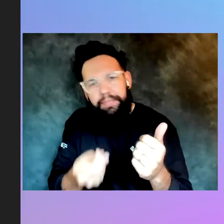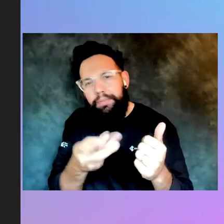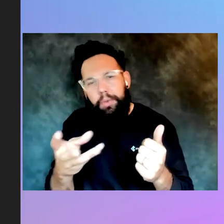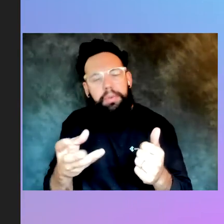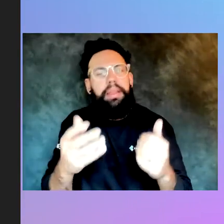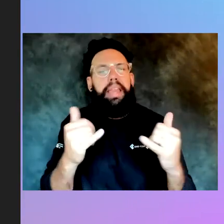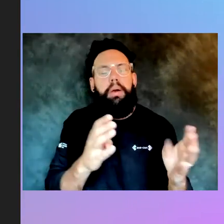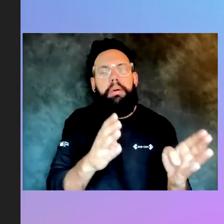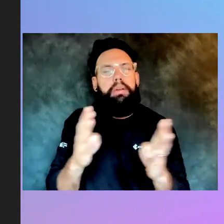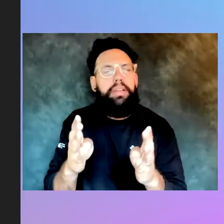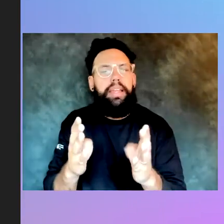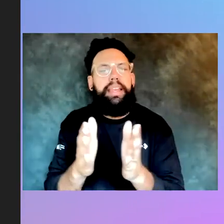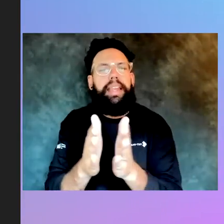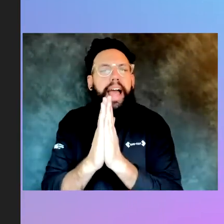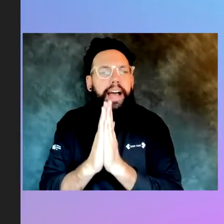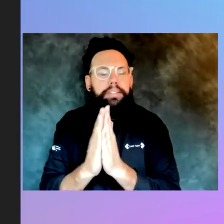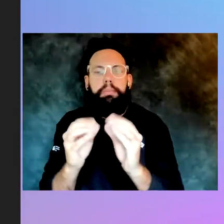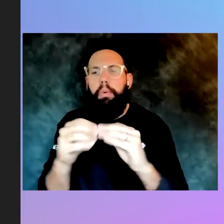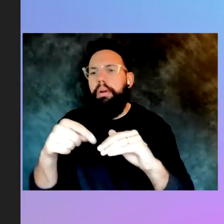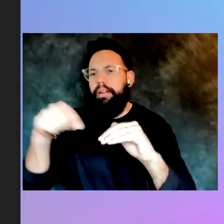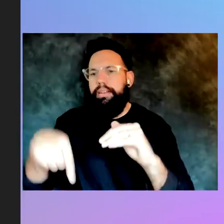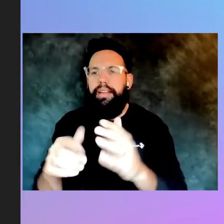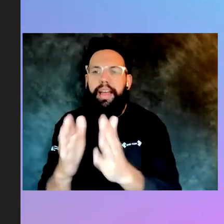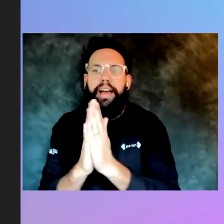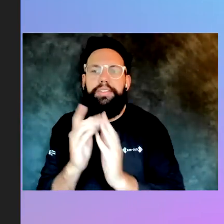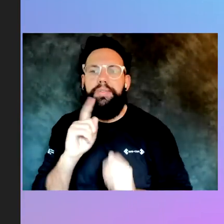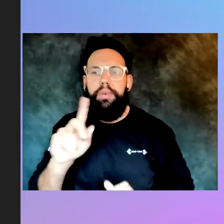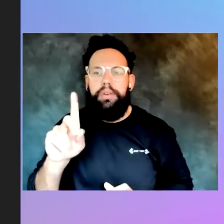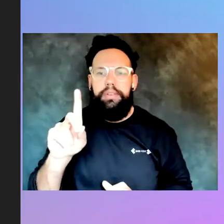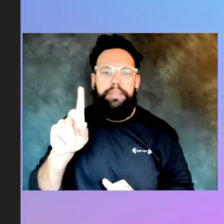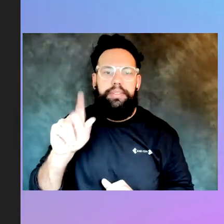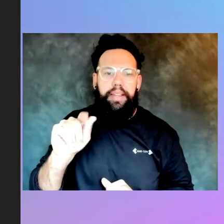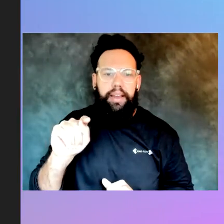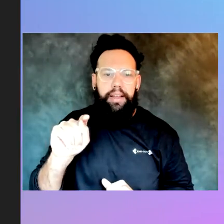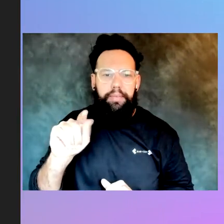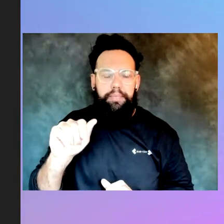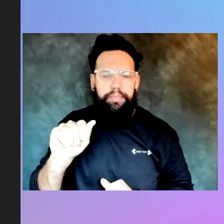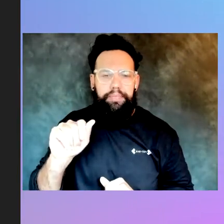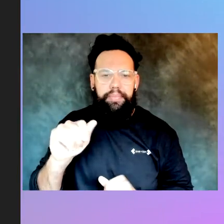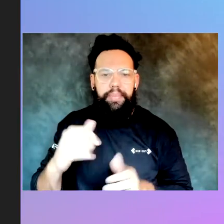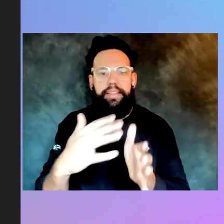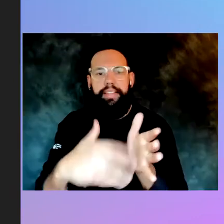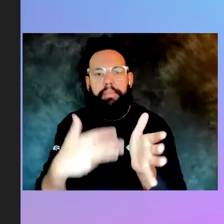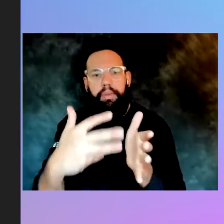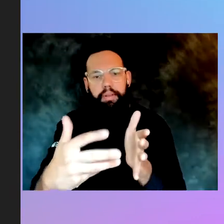already that with additional context, GitHub Copilot chat recognizes its need for